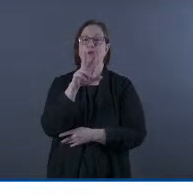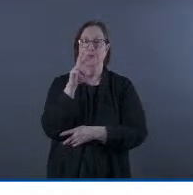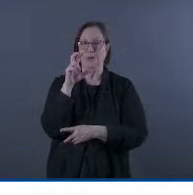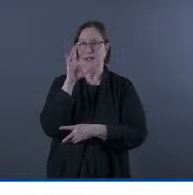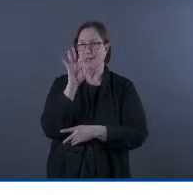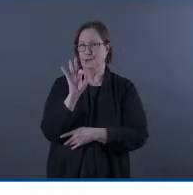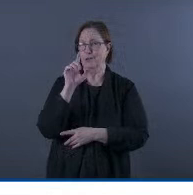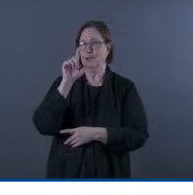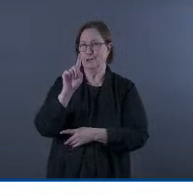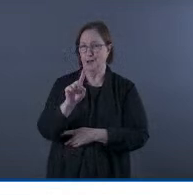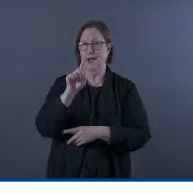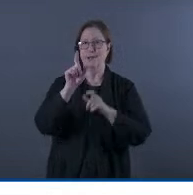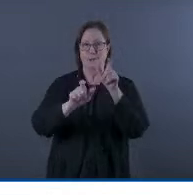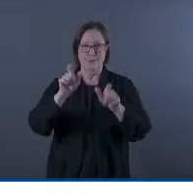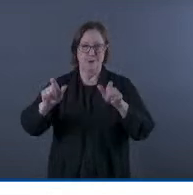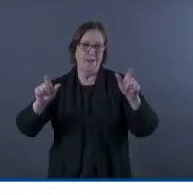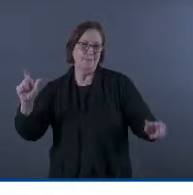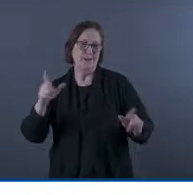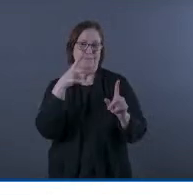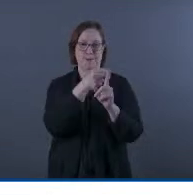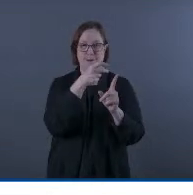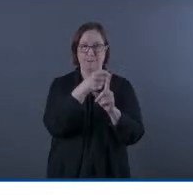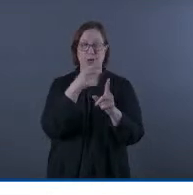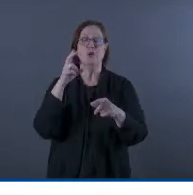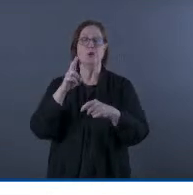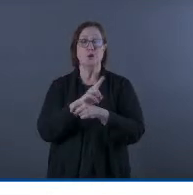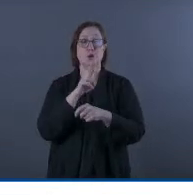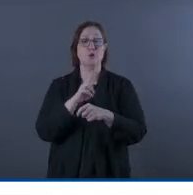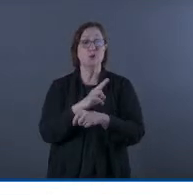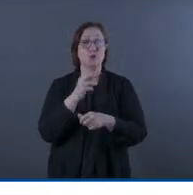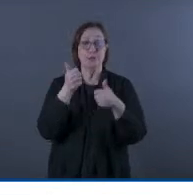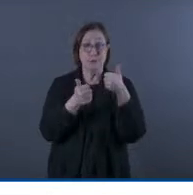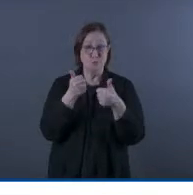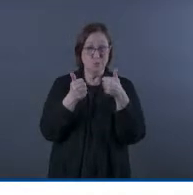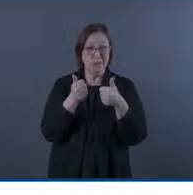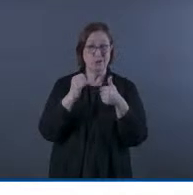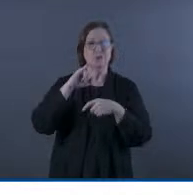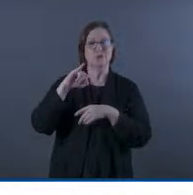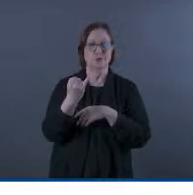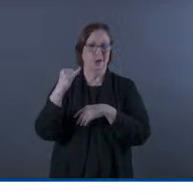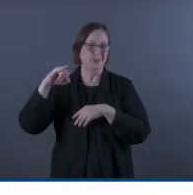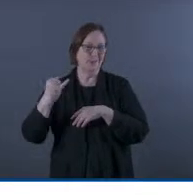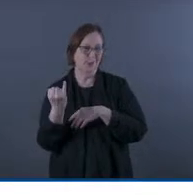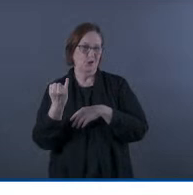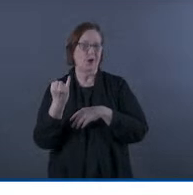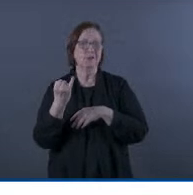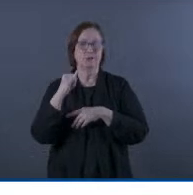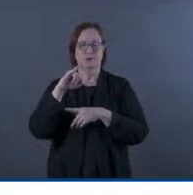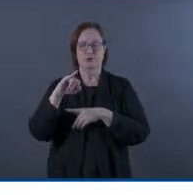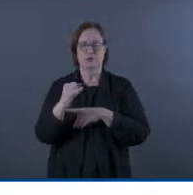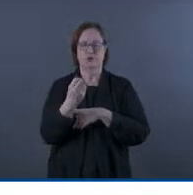families and neighbors with Johnson & Johnson vaccine, the one dose shot. That went extremely well.